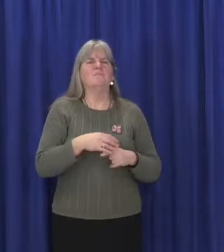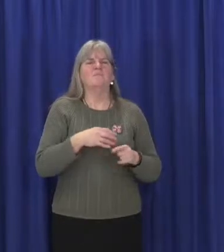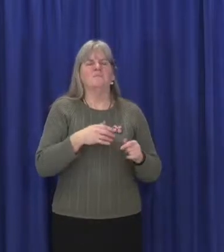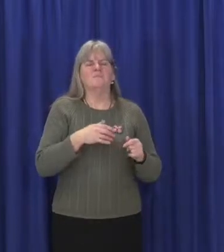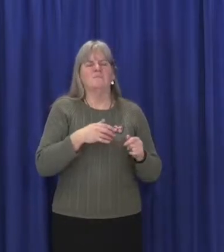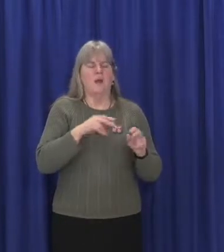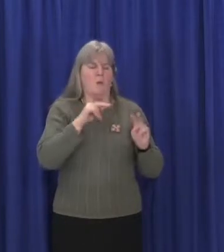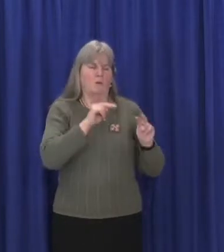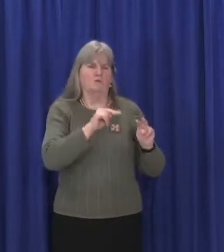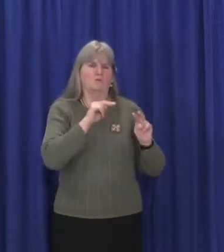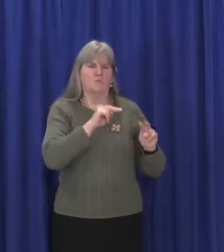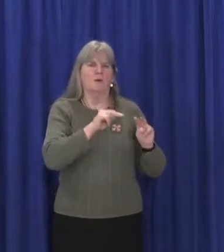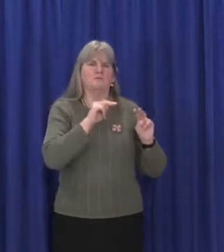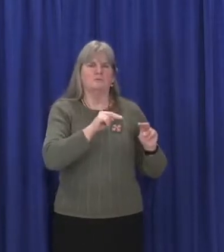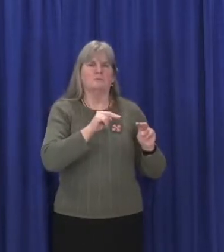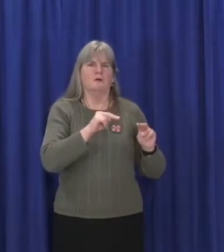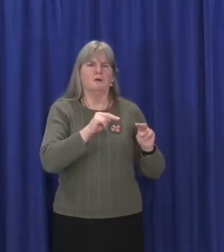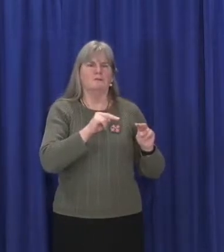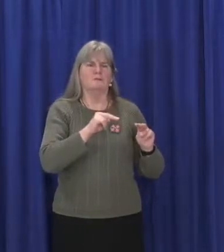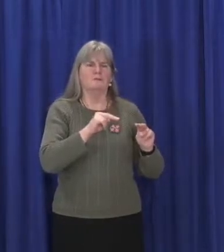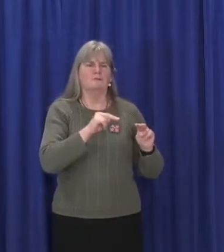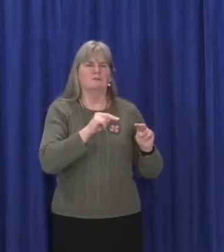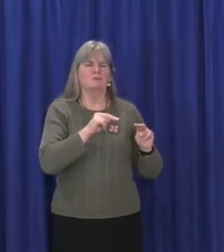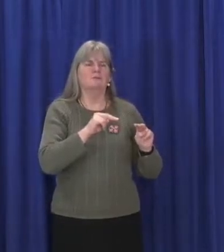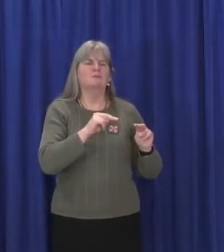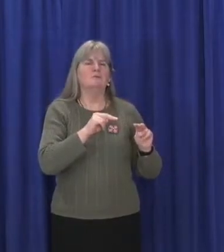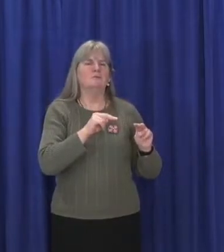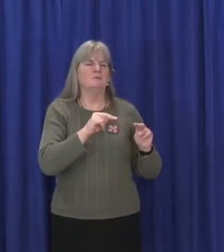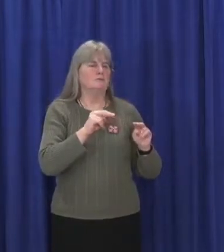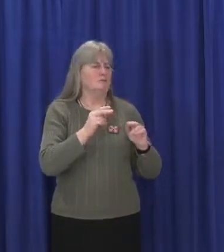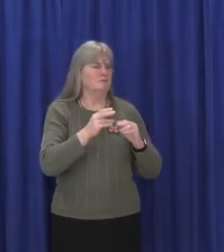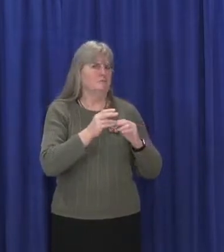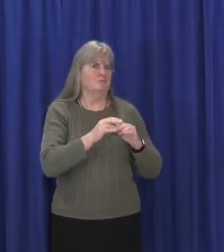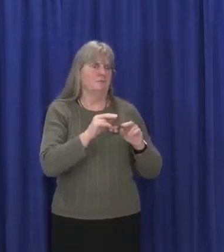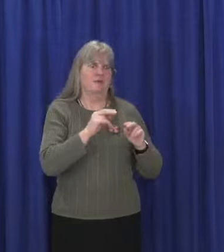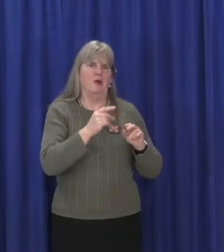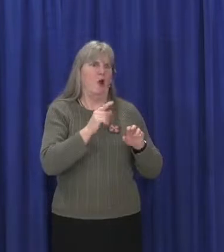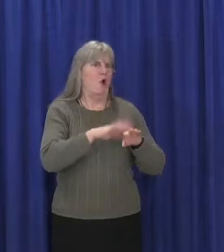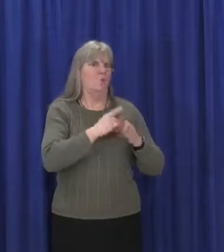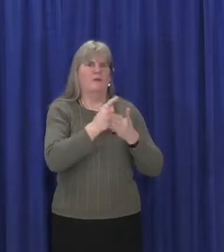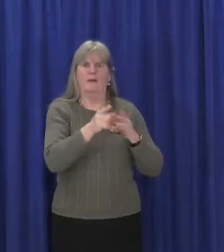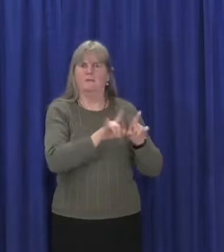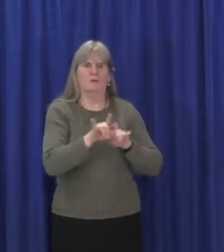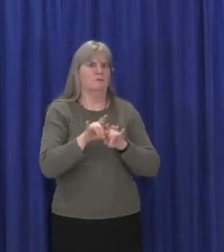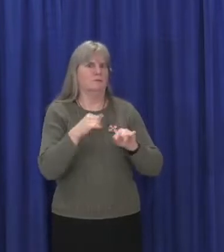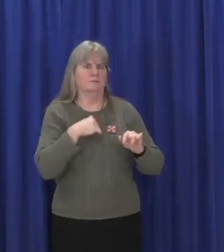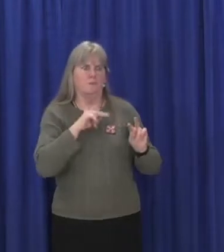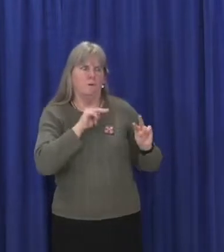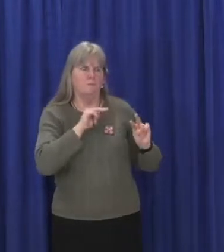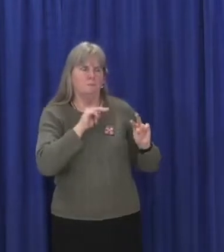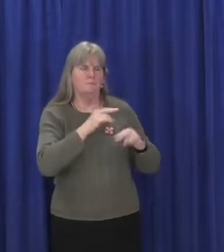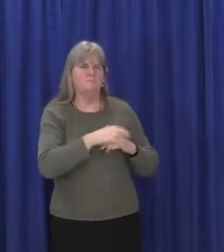because I think it's really important. It-- the numbers that we say when we say this many people